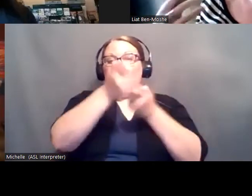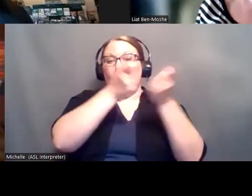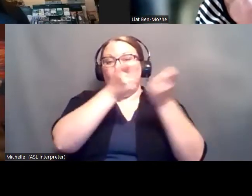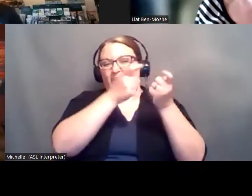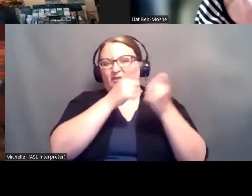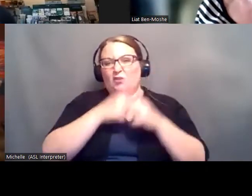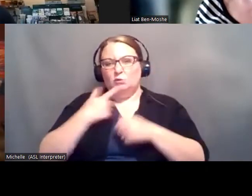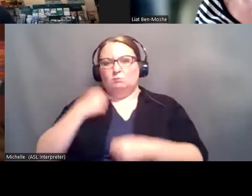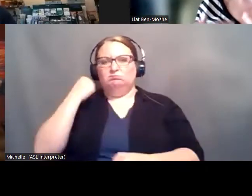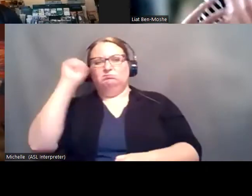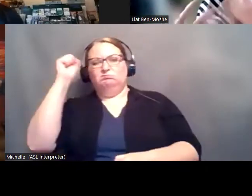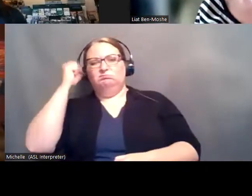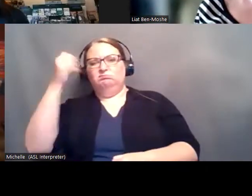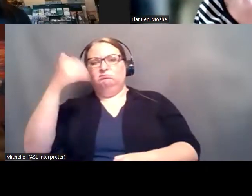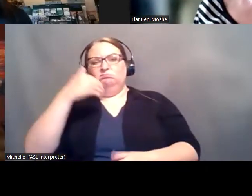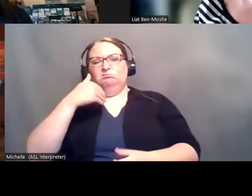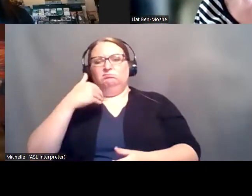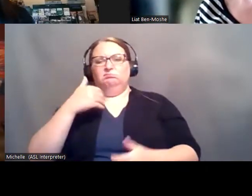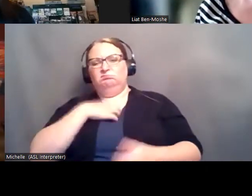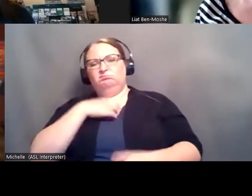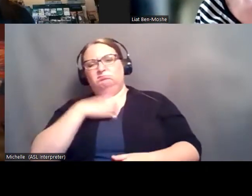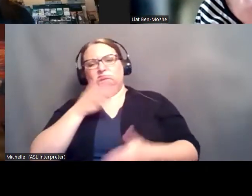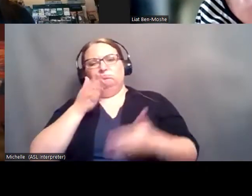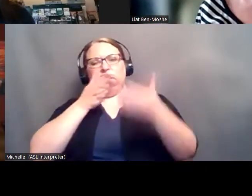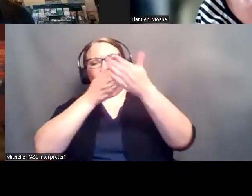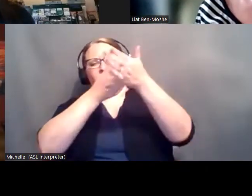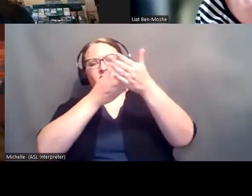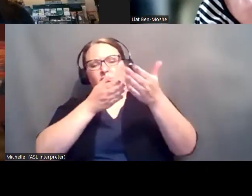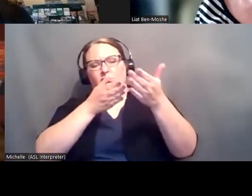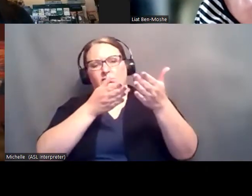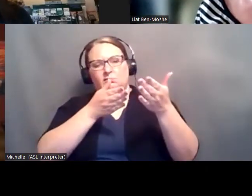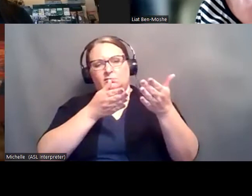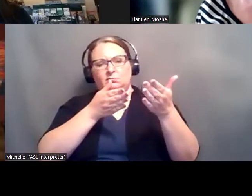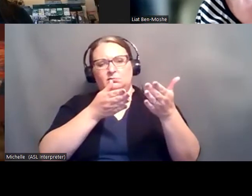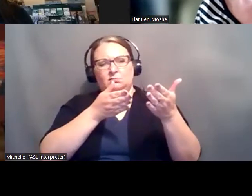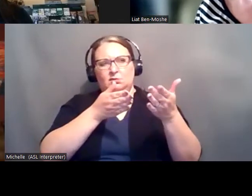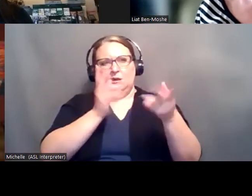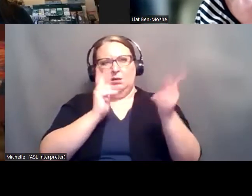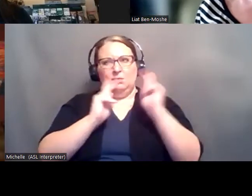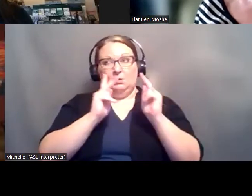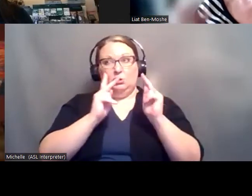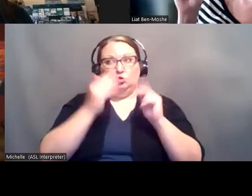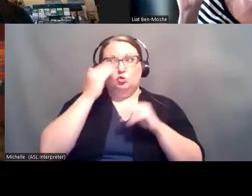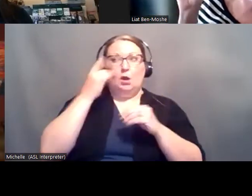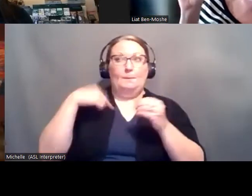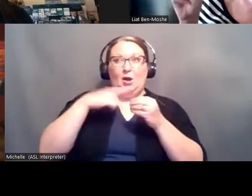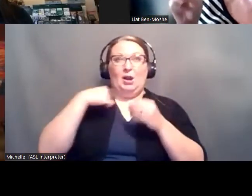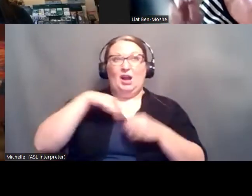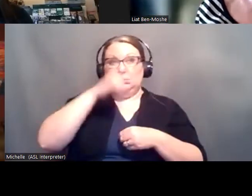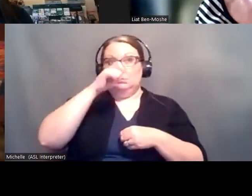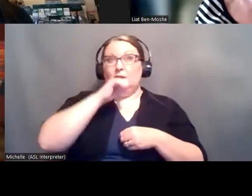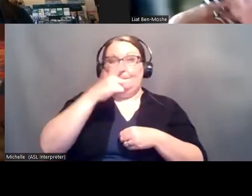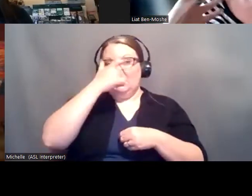everybody knew about us on campus and they knew about us not 'cause they liked us, but because we were troublemakers.